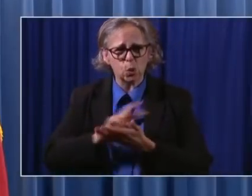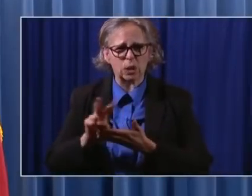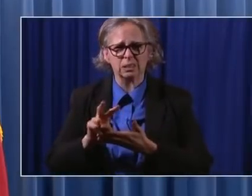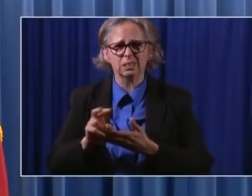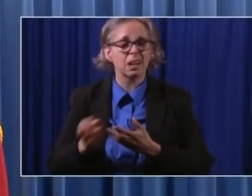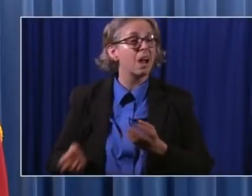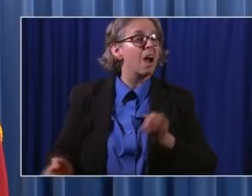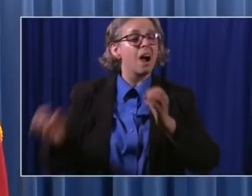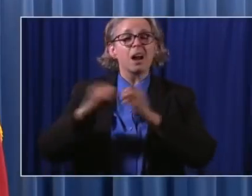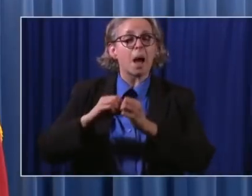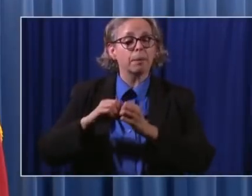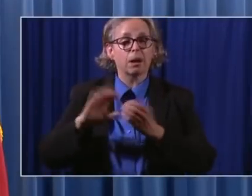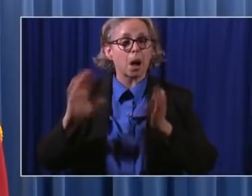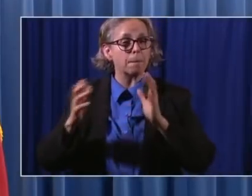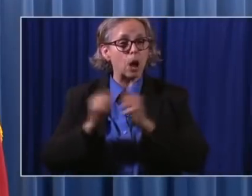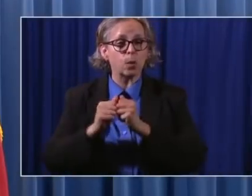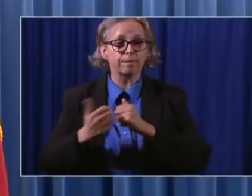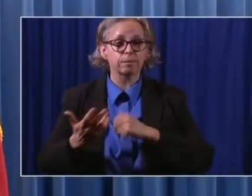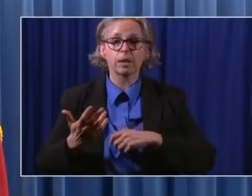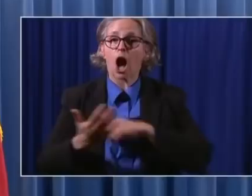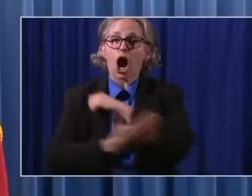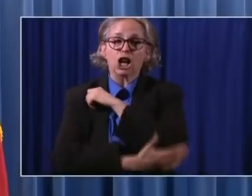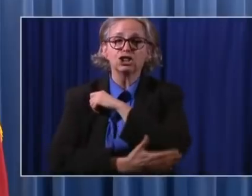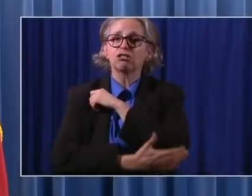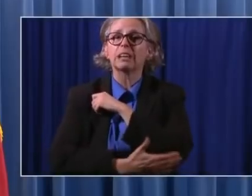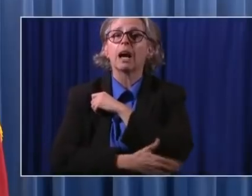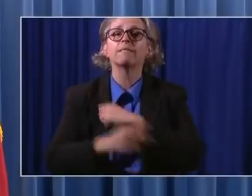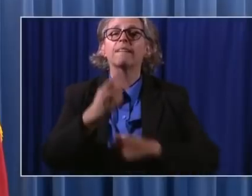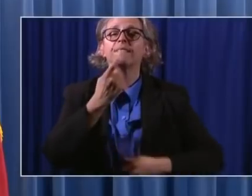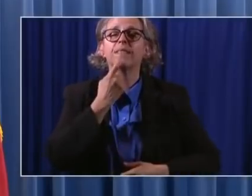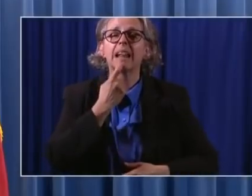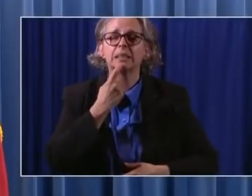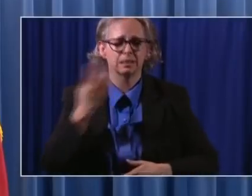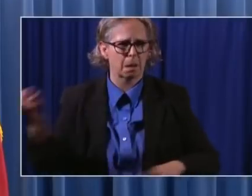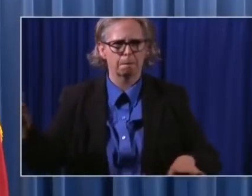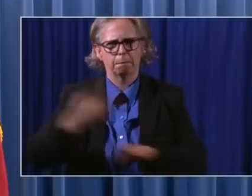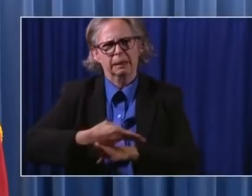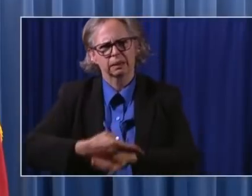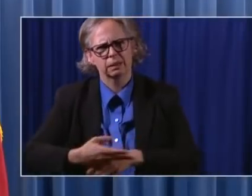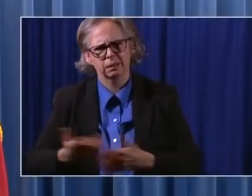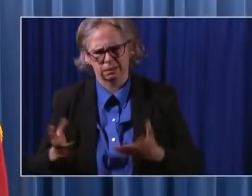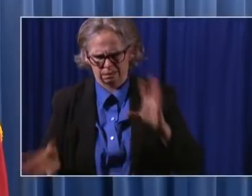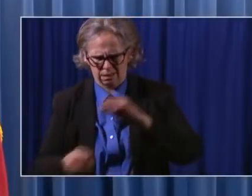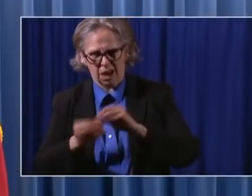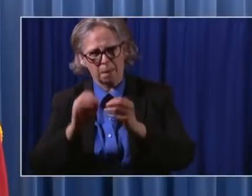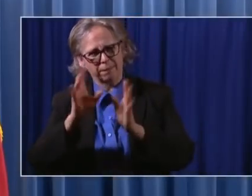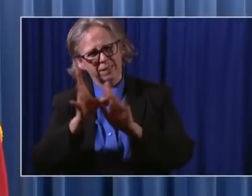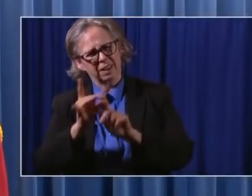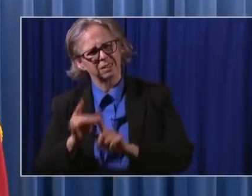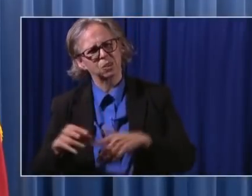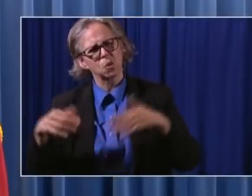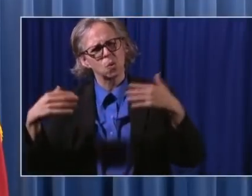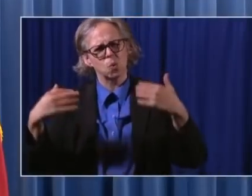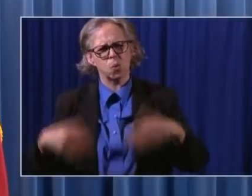TO PUT IT IN PERSPECTIVE CLERMONT COUNTY WITH 197,000 RESIDENTS HAS HAD MORE CASES DURING THE PAST 2 WEEKS IN THE ENTIRE COUNTRY OF FINLAND,